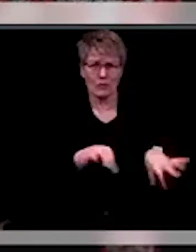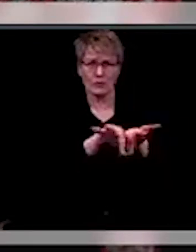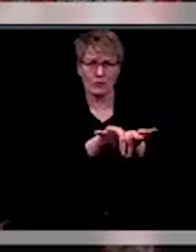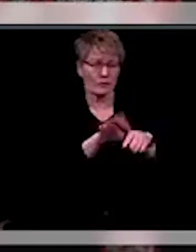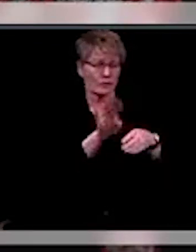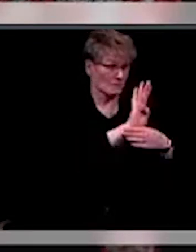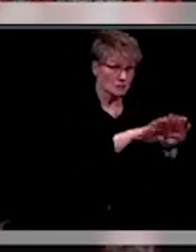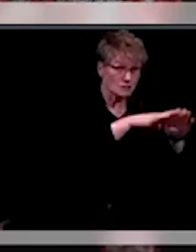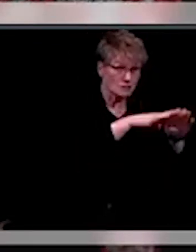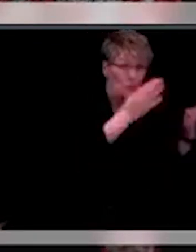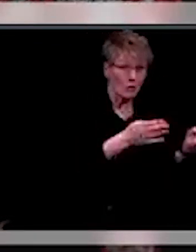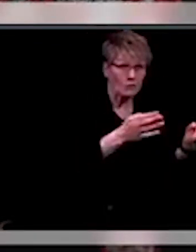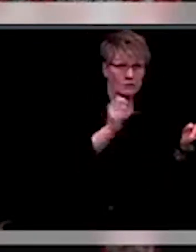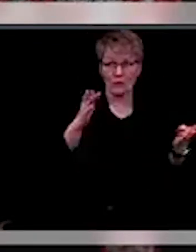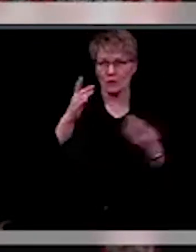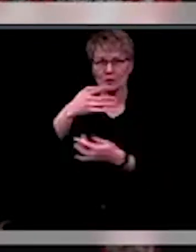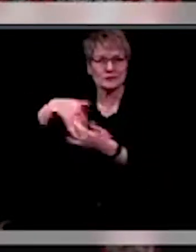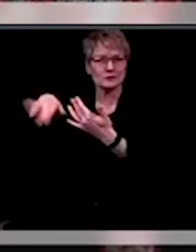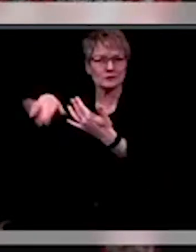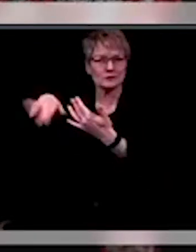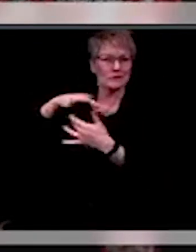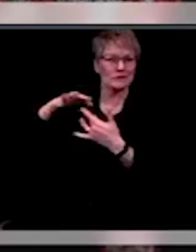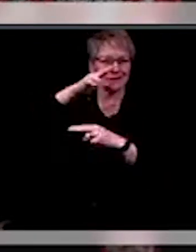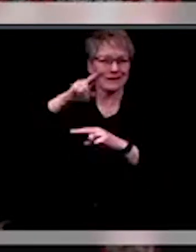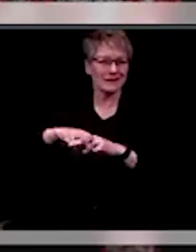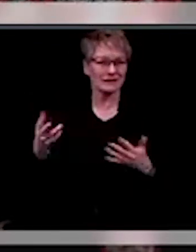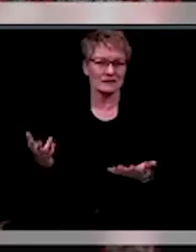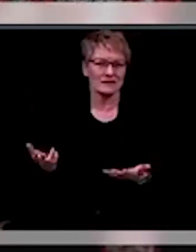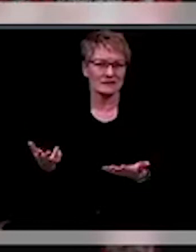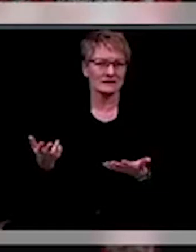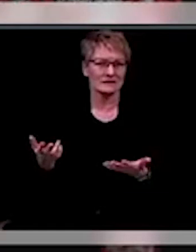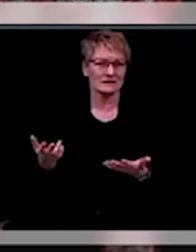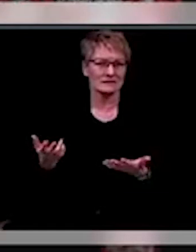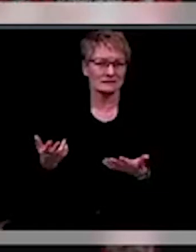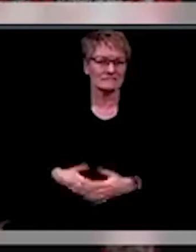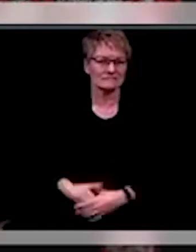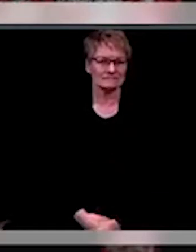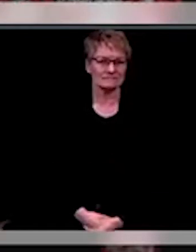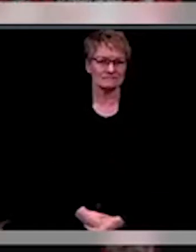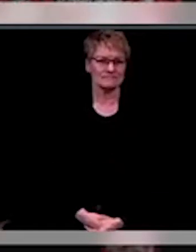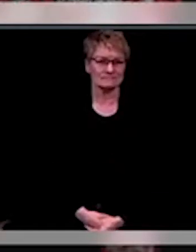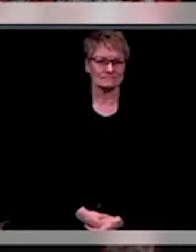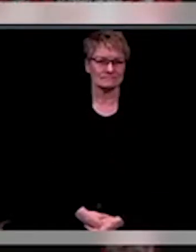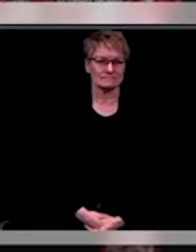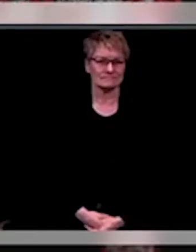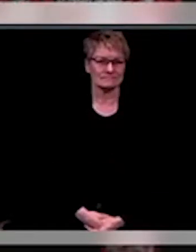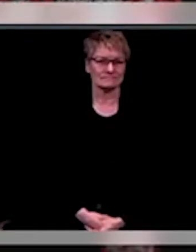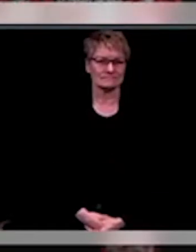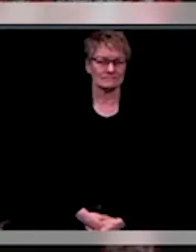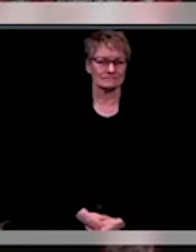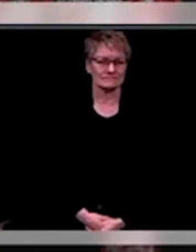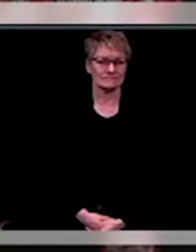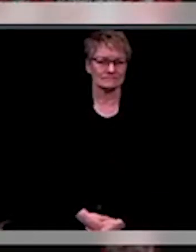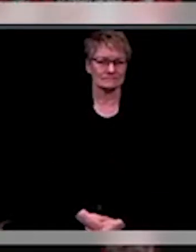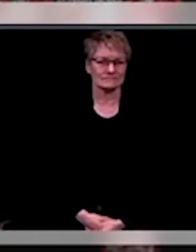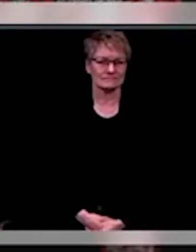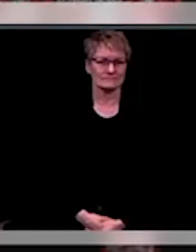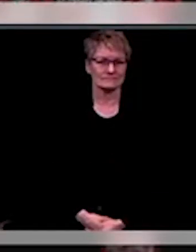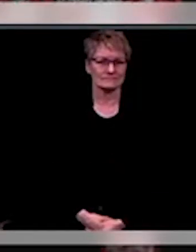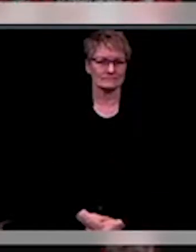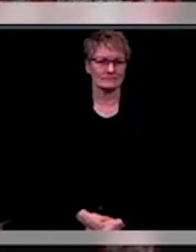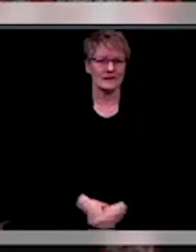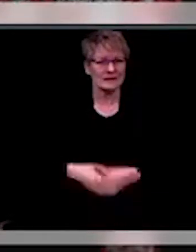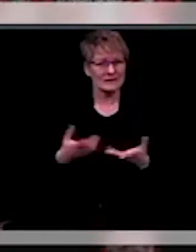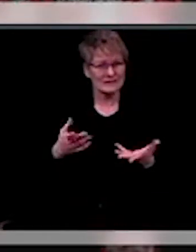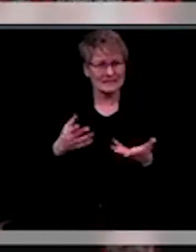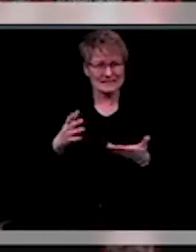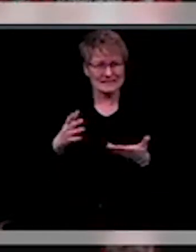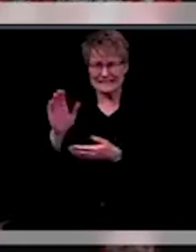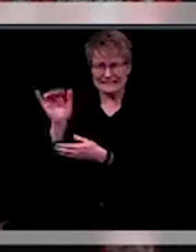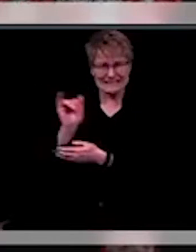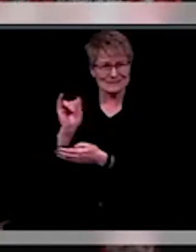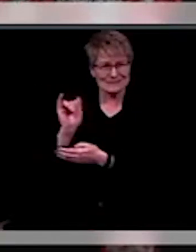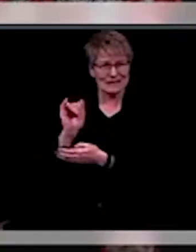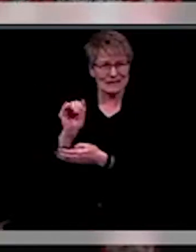These are just some, I would think, minor personal sacrifices for the greater good of our community.